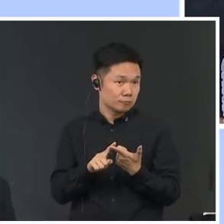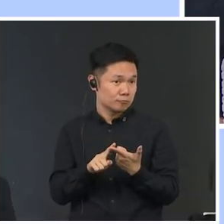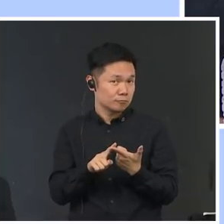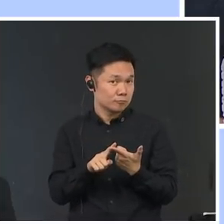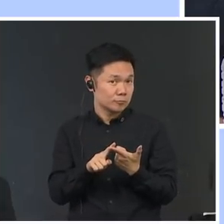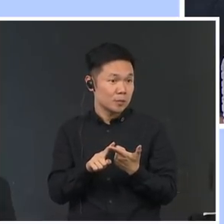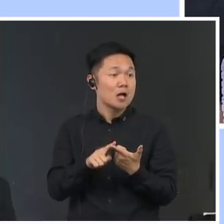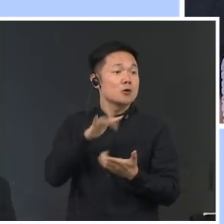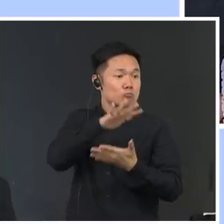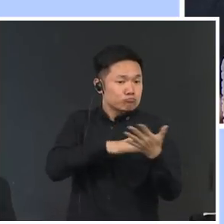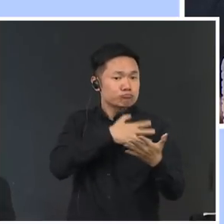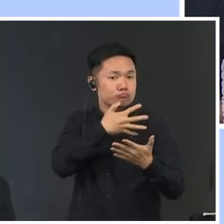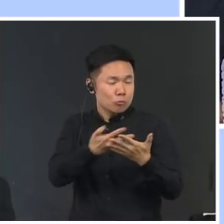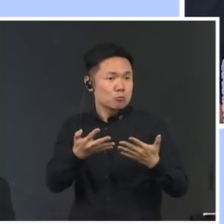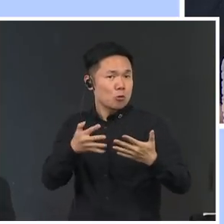in mind throughout our activities at the Federation.